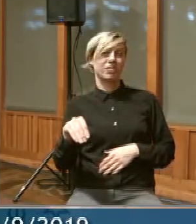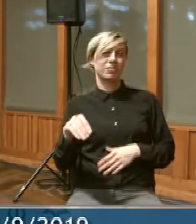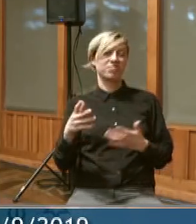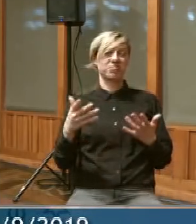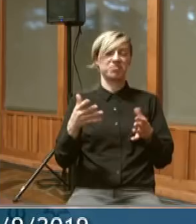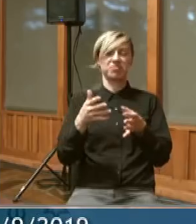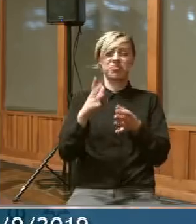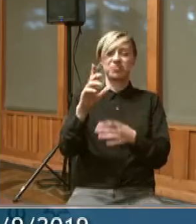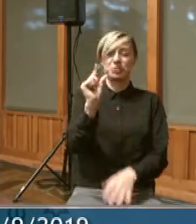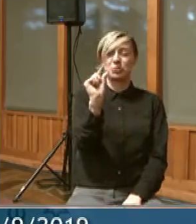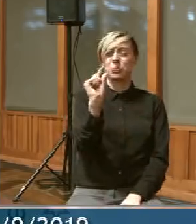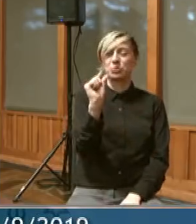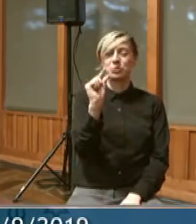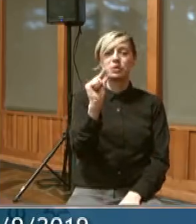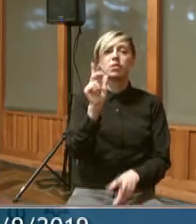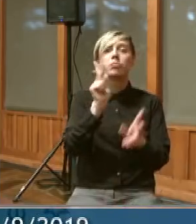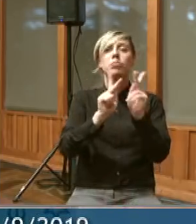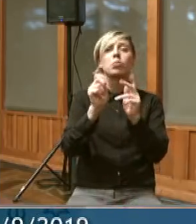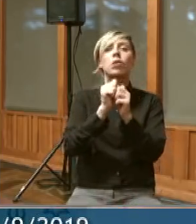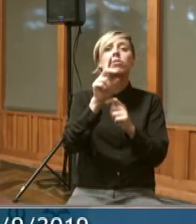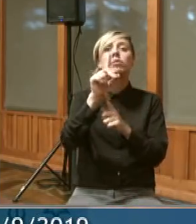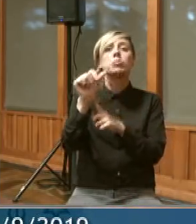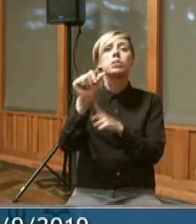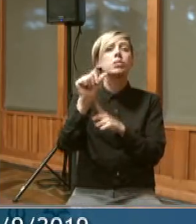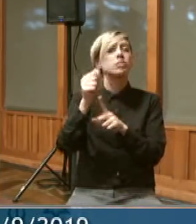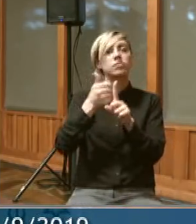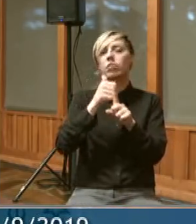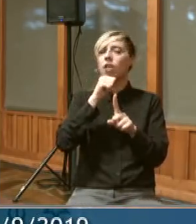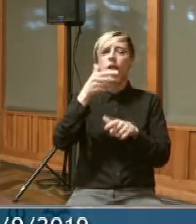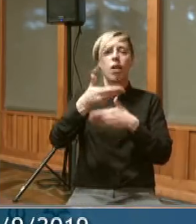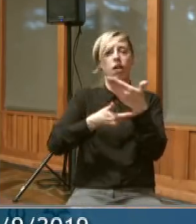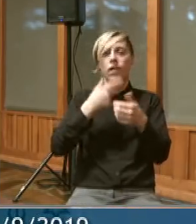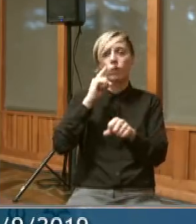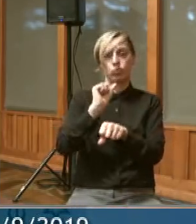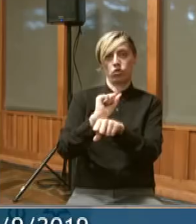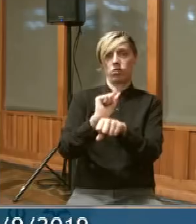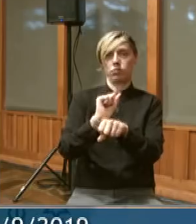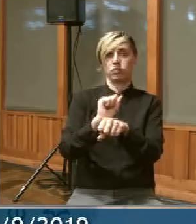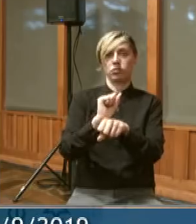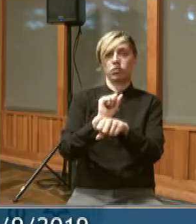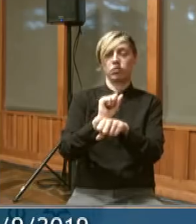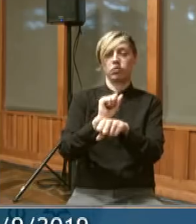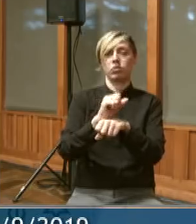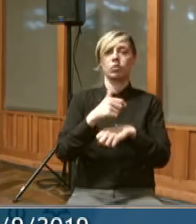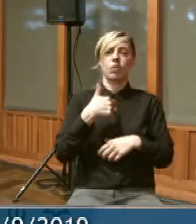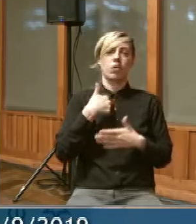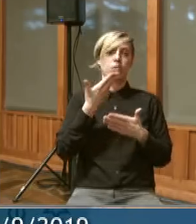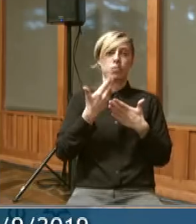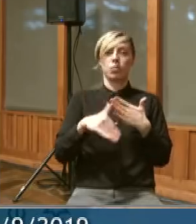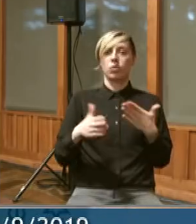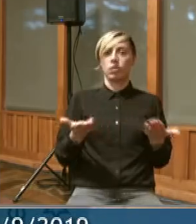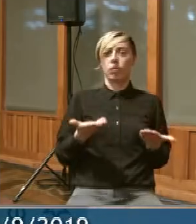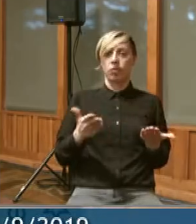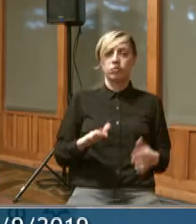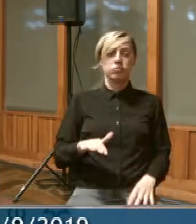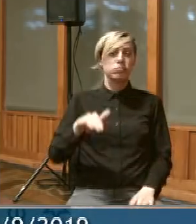THAT ARE WORKING FULL-TIME VERY FEW ARE -- MAYBE IN THE NORTHWEST MAYBE TWO OR 3% OF THE PEOPLE HERE.